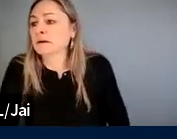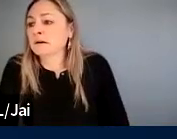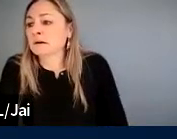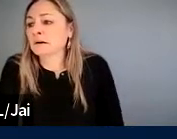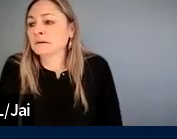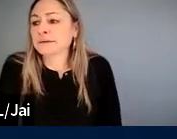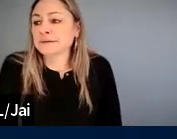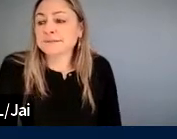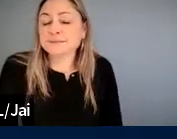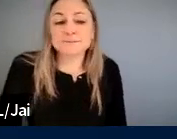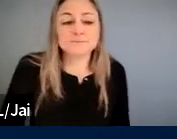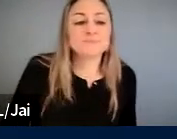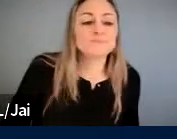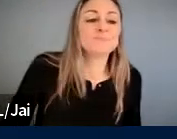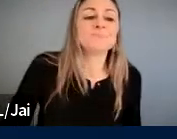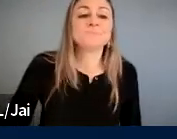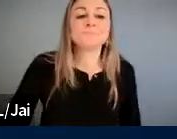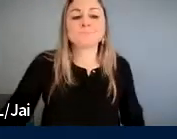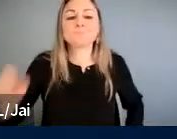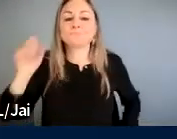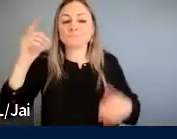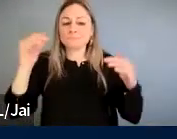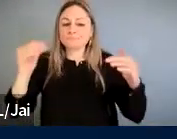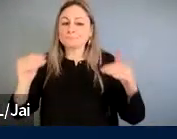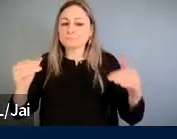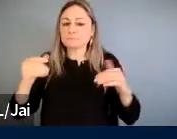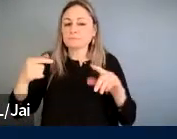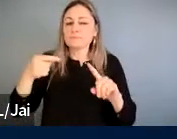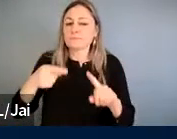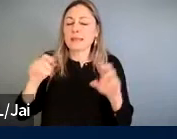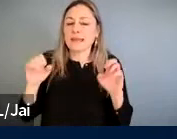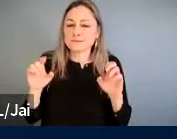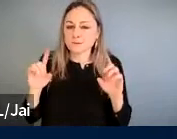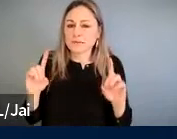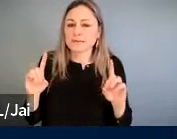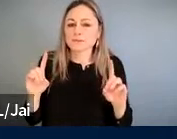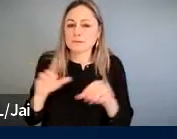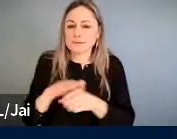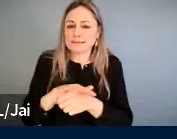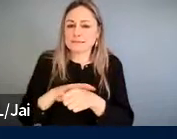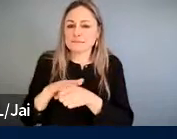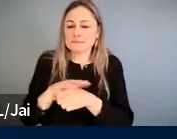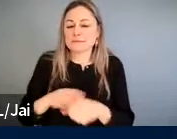In the space of education, I want to talk a little bit about how AI is impacting people with